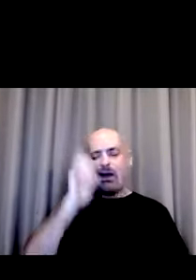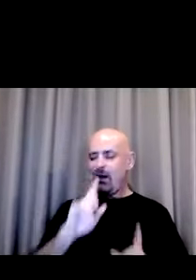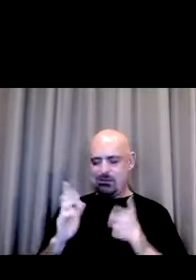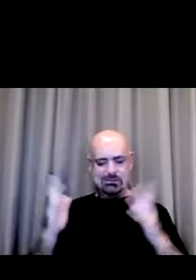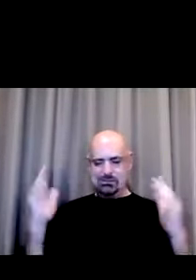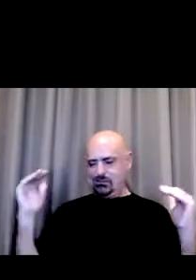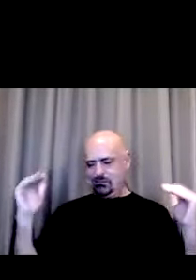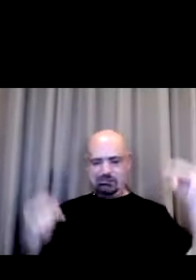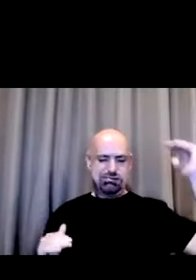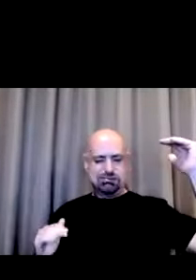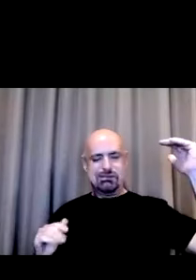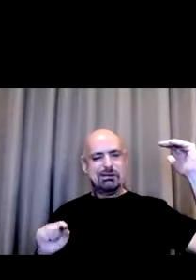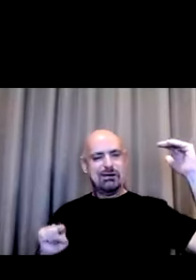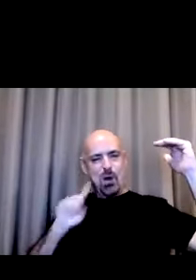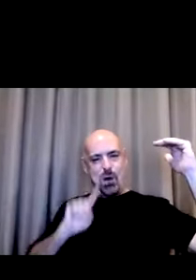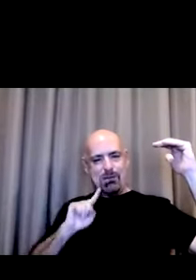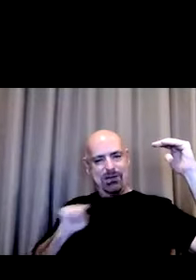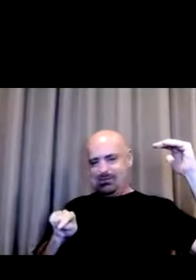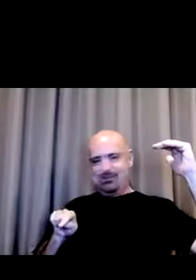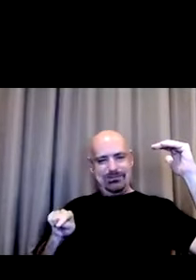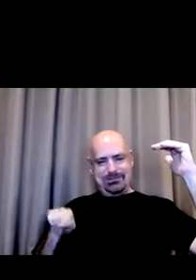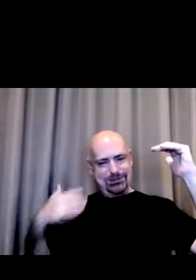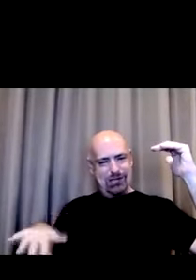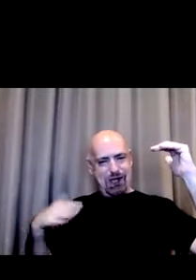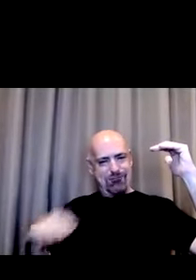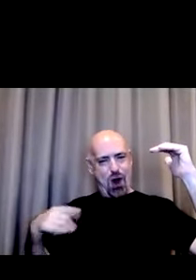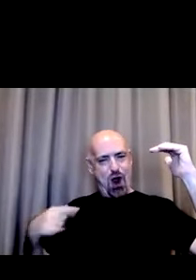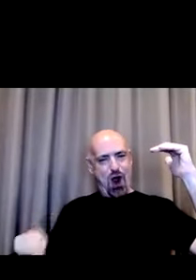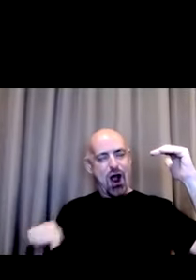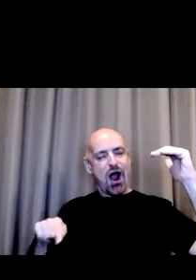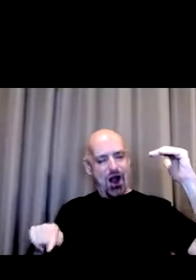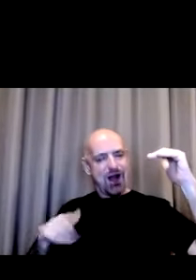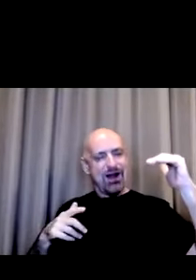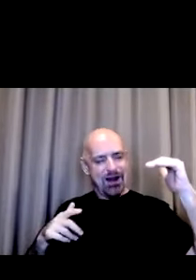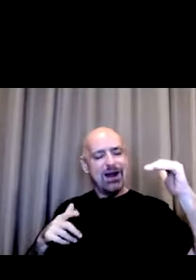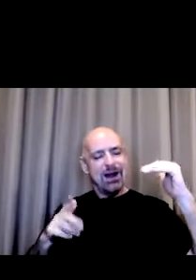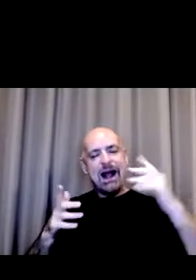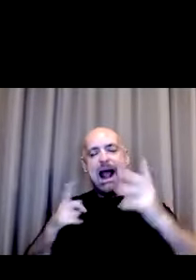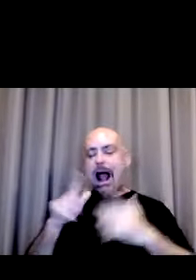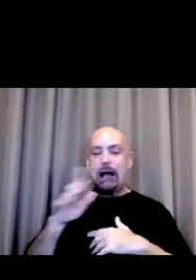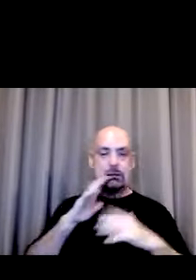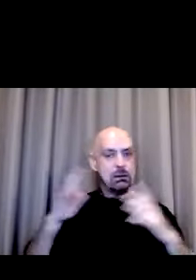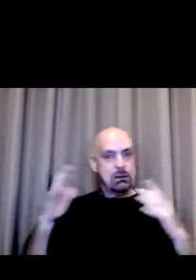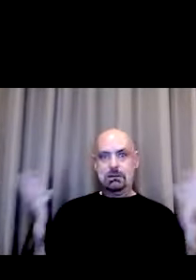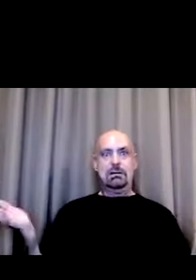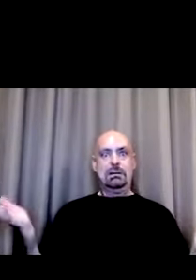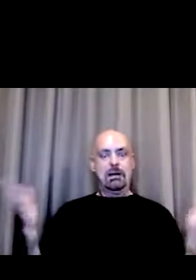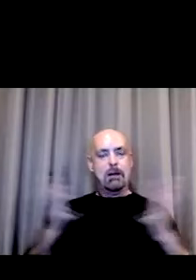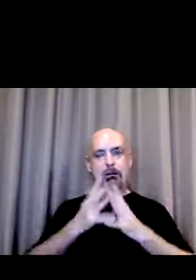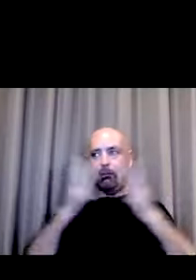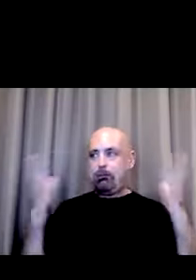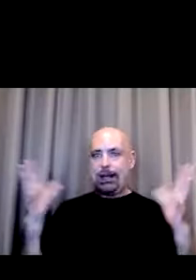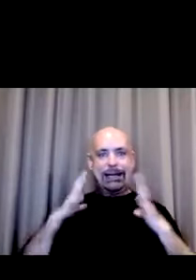this could initiate an intellectual agenda for radical re organisation of society in the